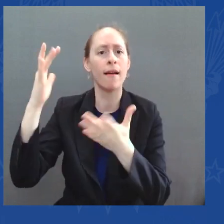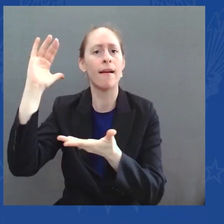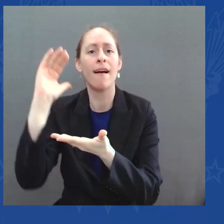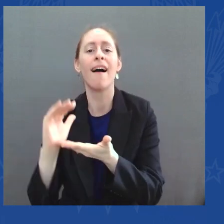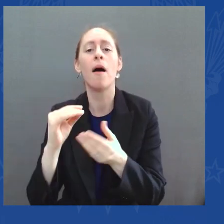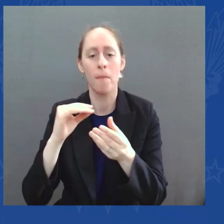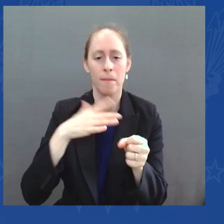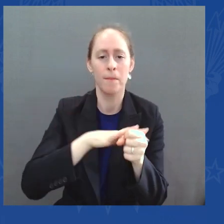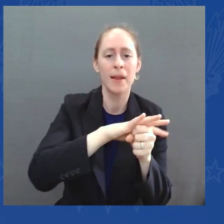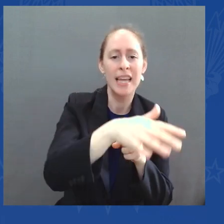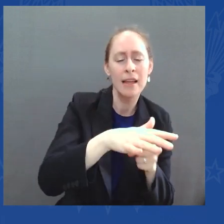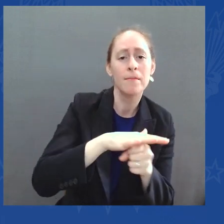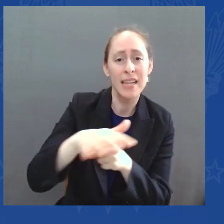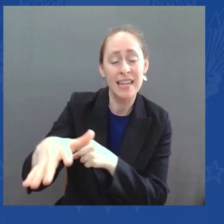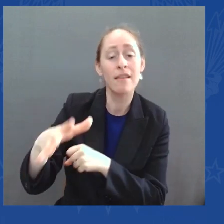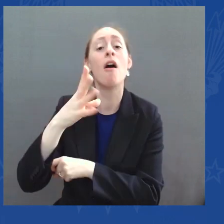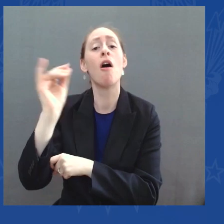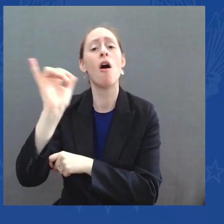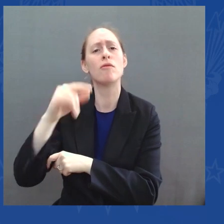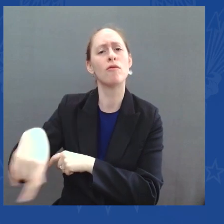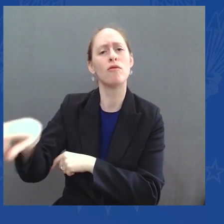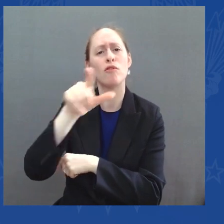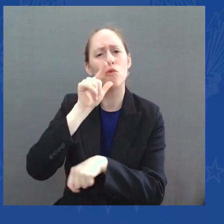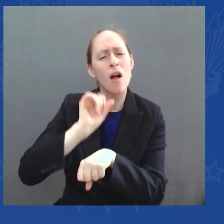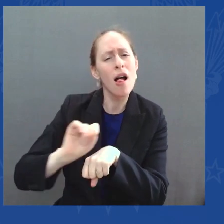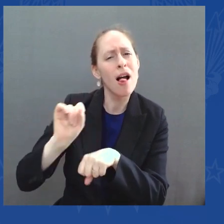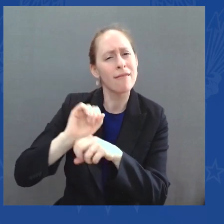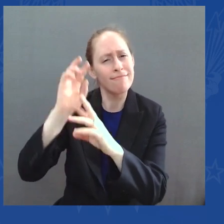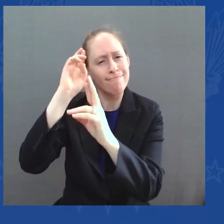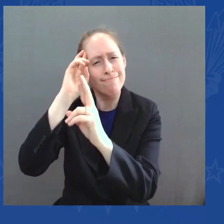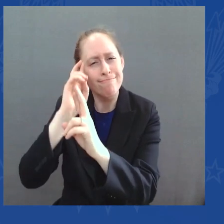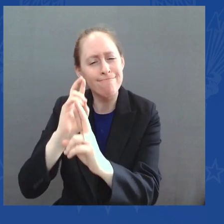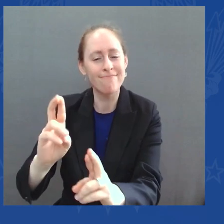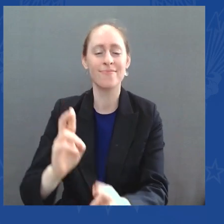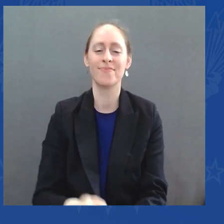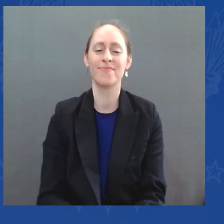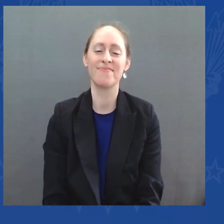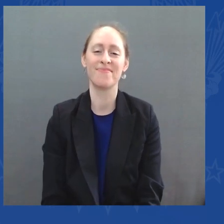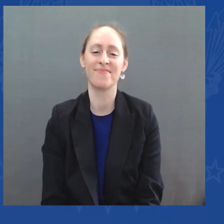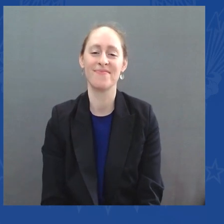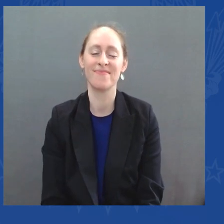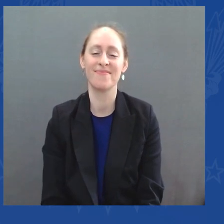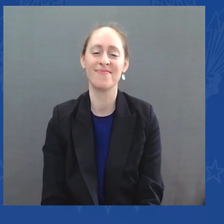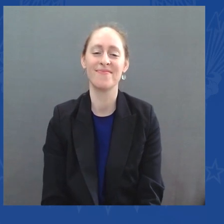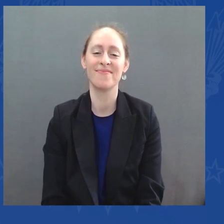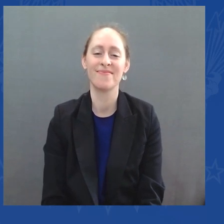Over the last two years, we've all been using terms like supply chain and essential worker more than we used to.